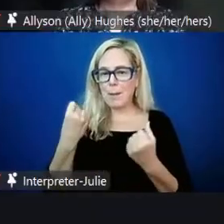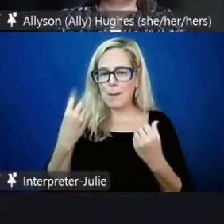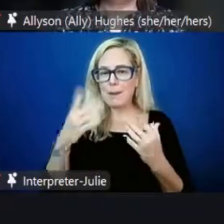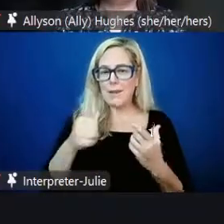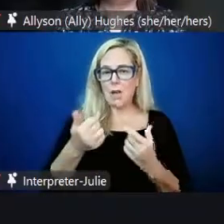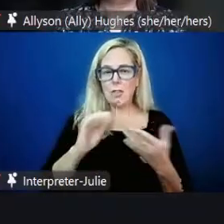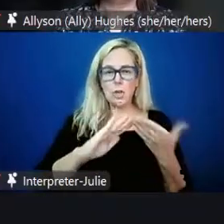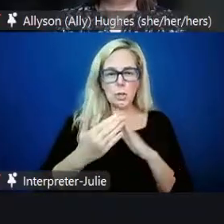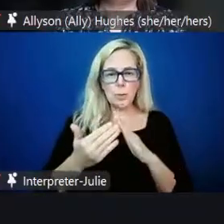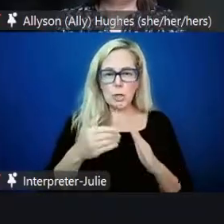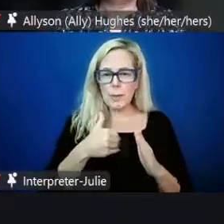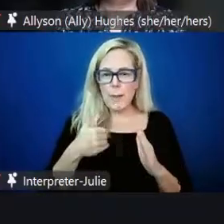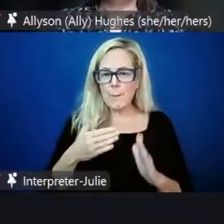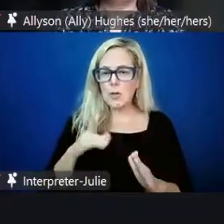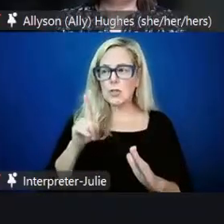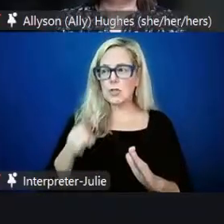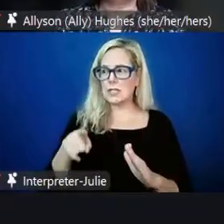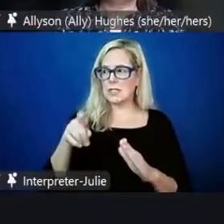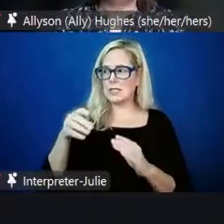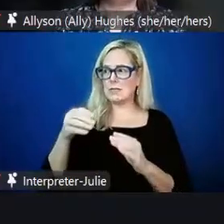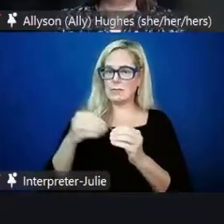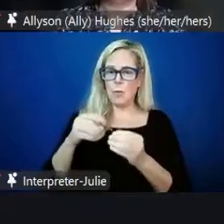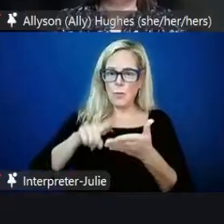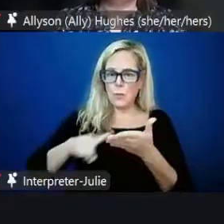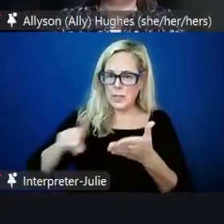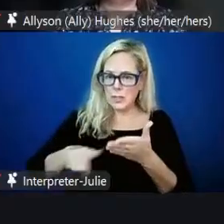So hoping for some more representative work on these topics.